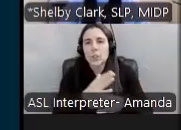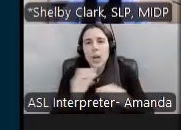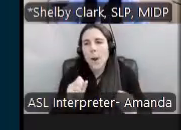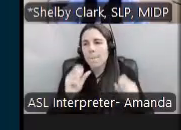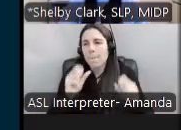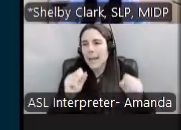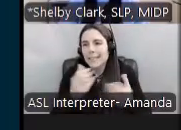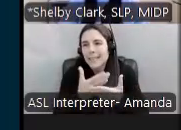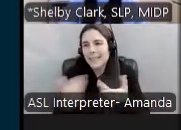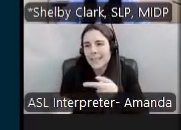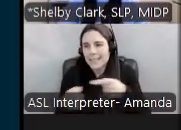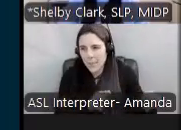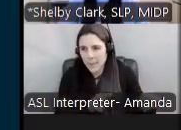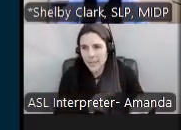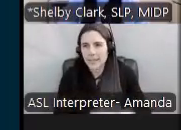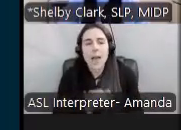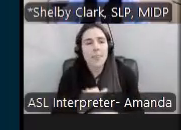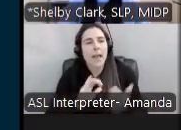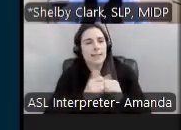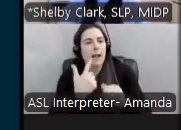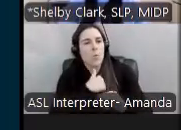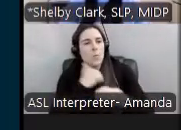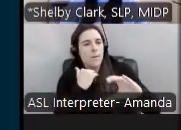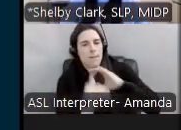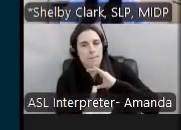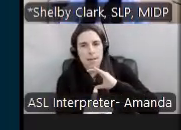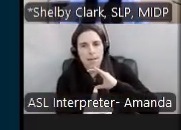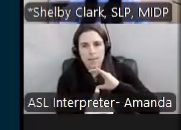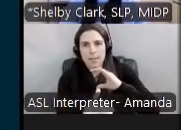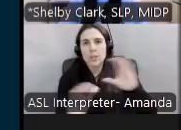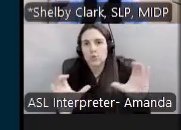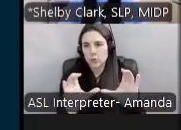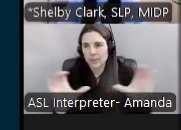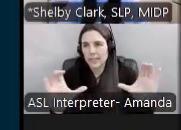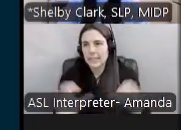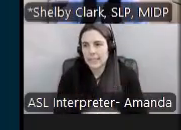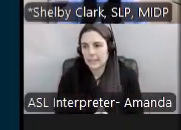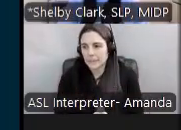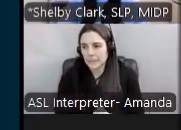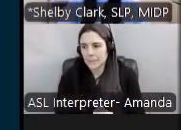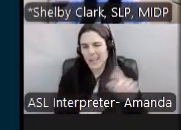on, but that's how we email out certificate of attendance.